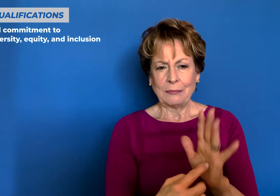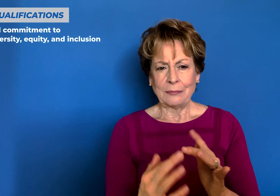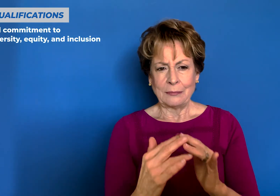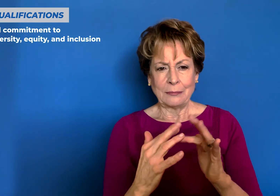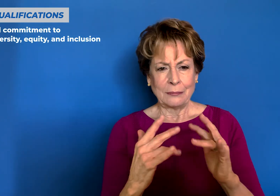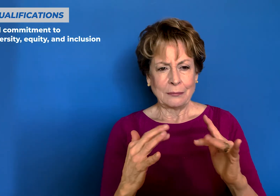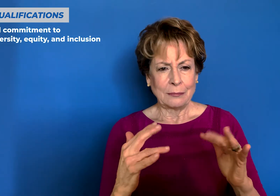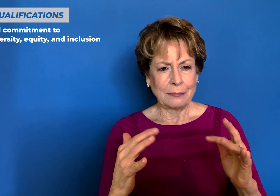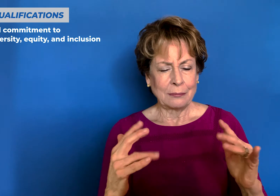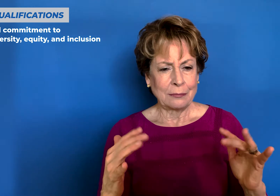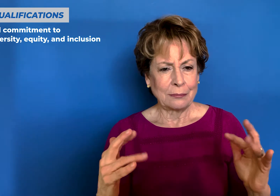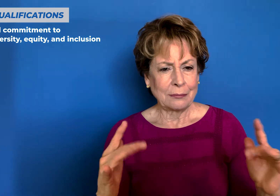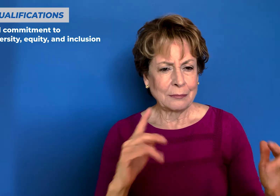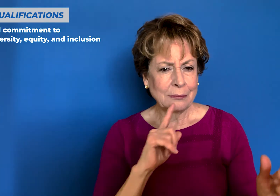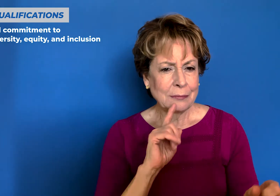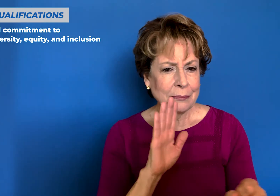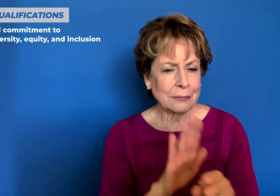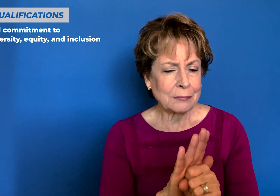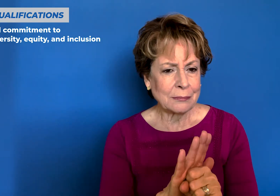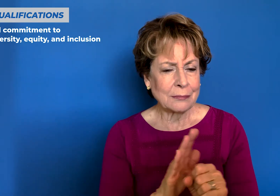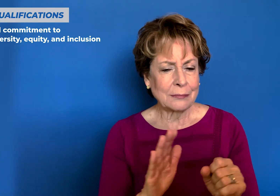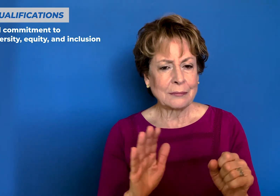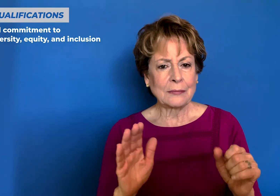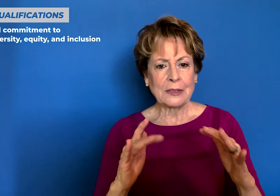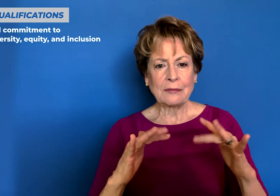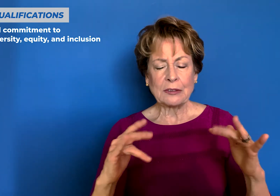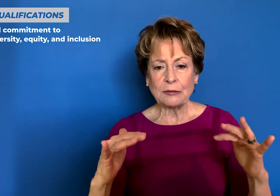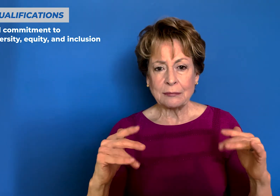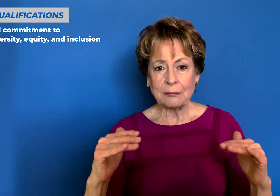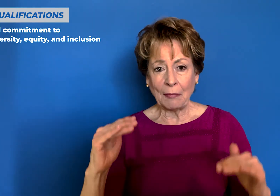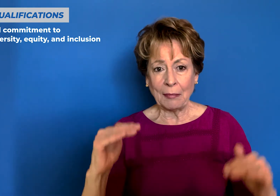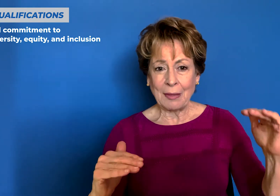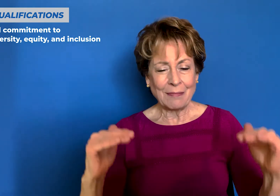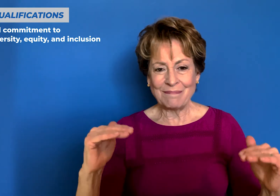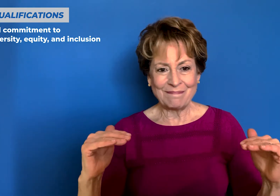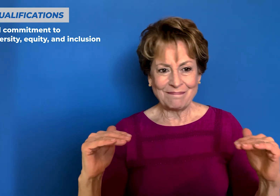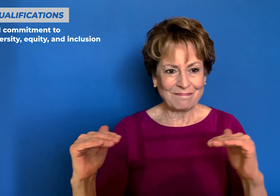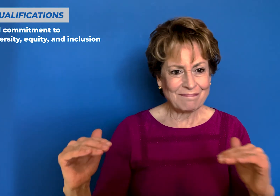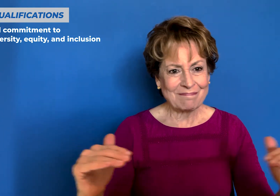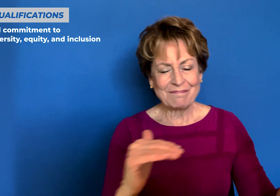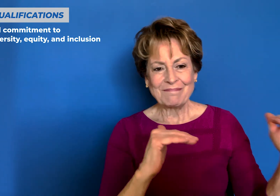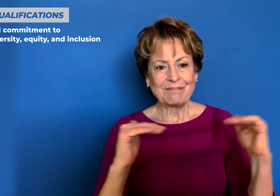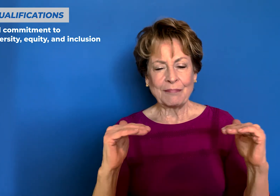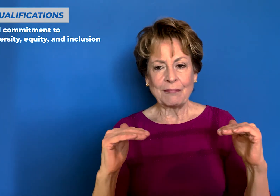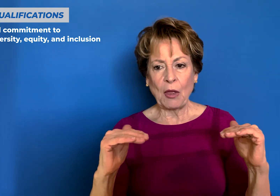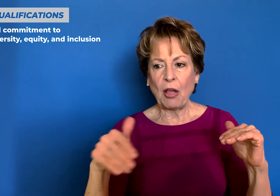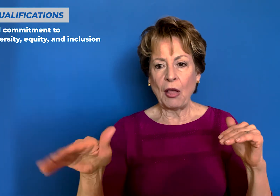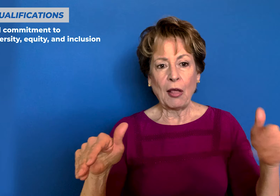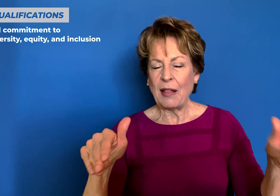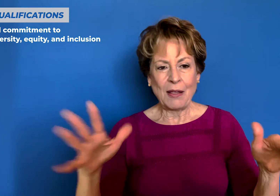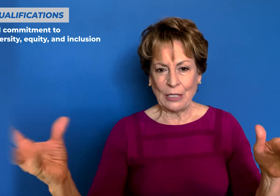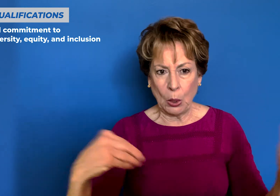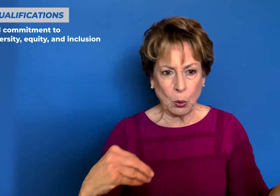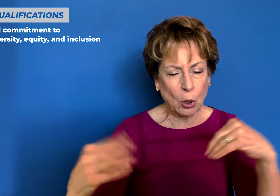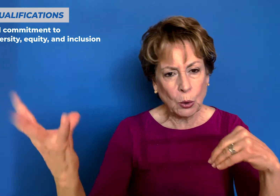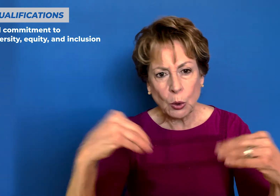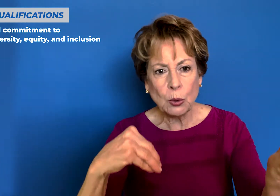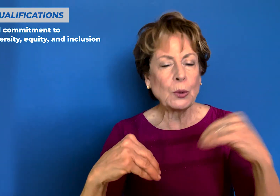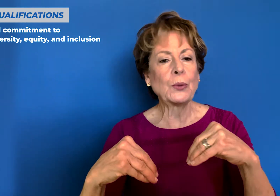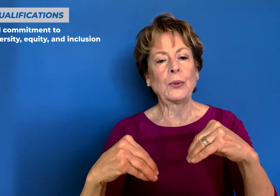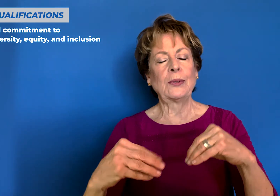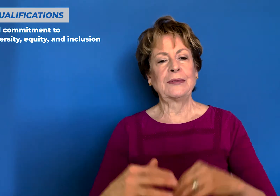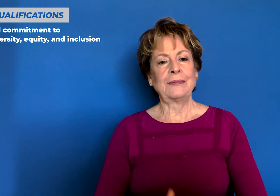Demonstrated commitment to advancing diversity, equity, and inclusion.